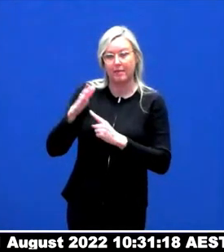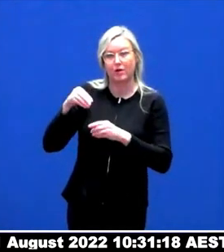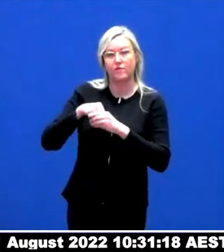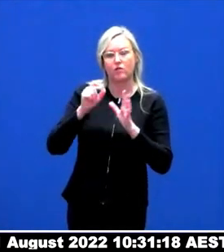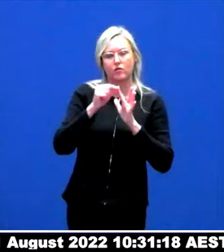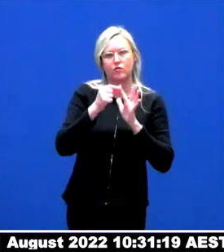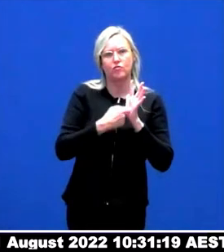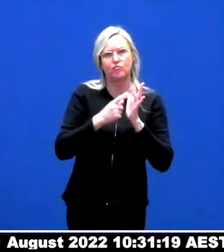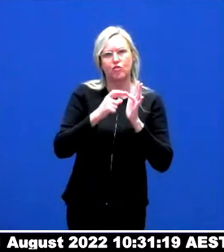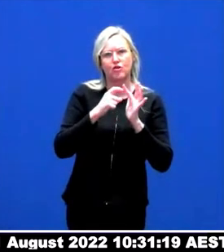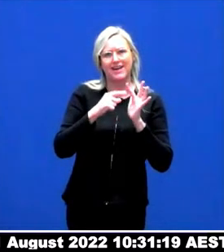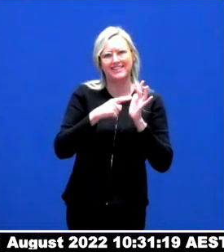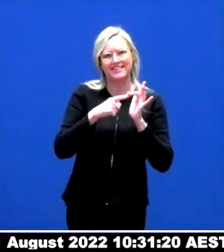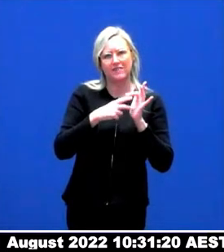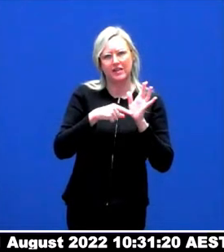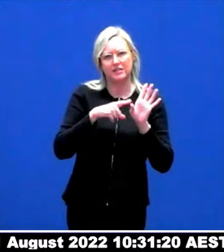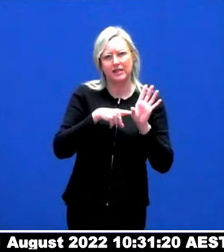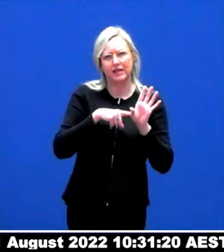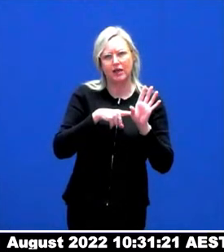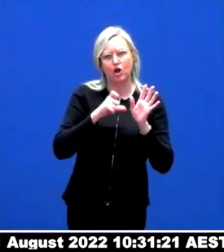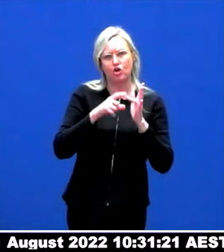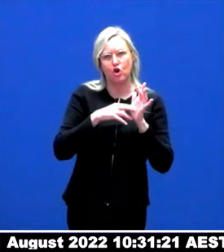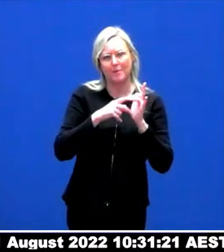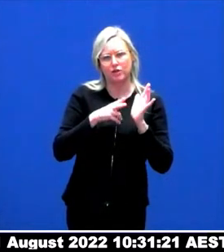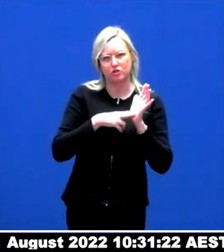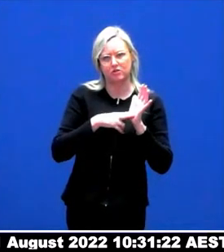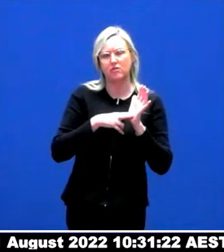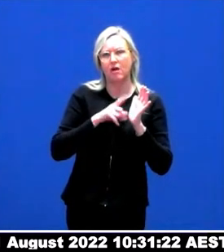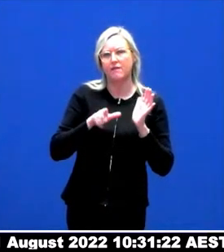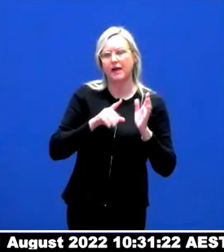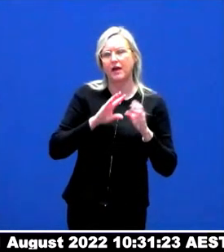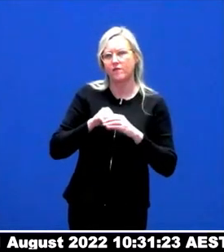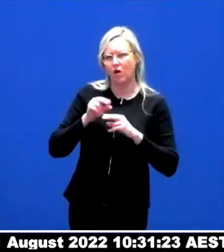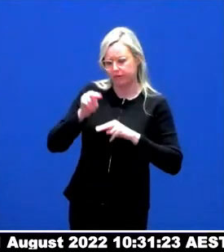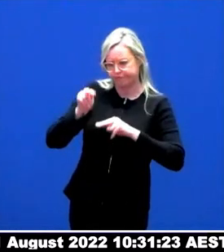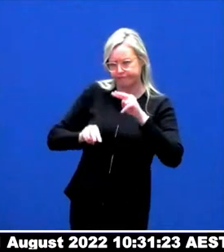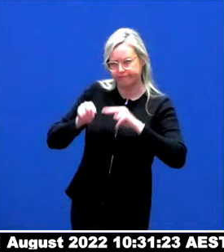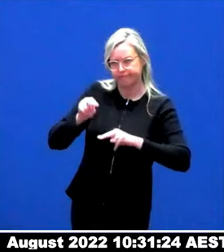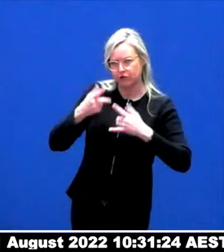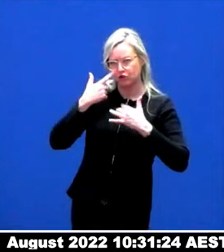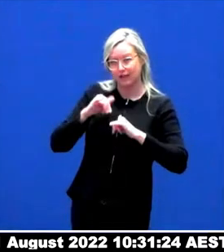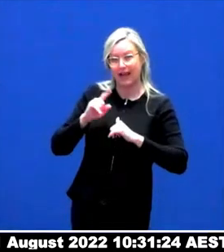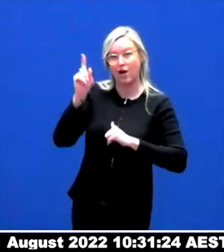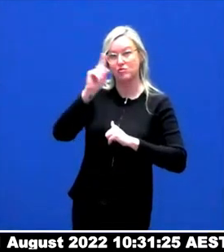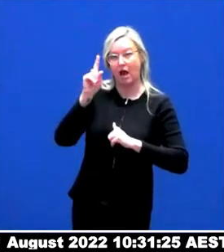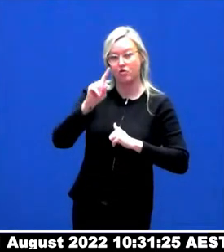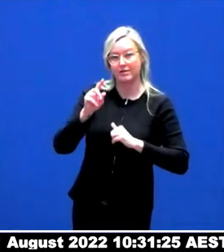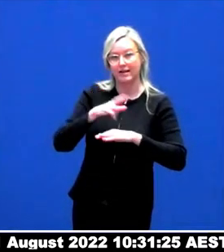review into the, broadly speaking, the sort of effectiveness and operation of the current National Housing and Homelessness Agreement.